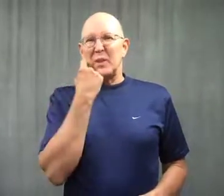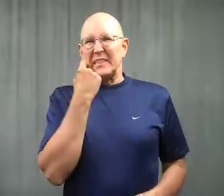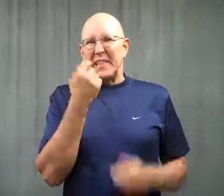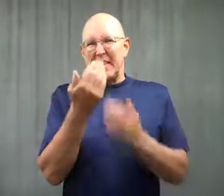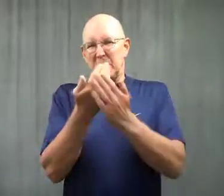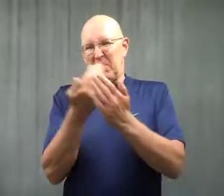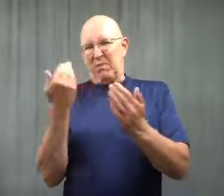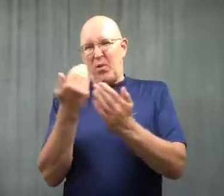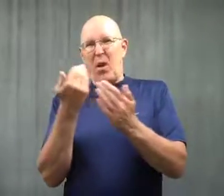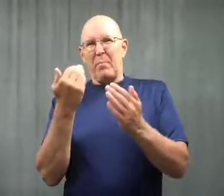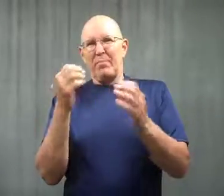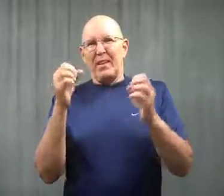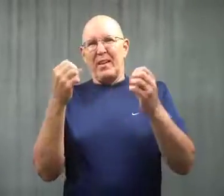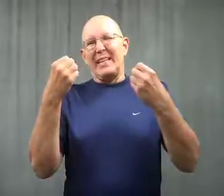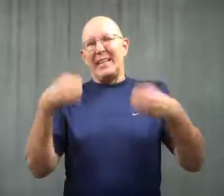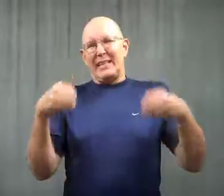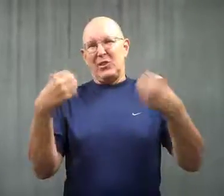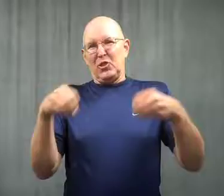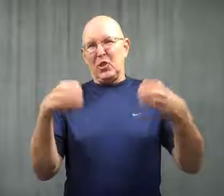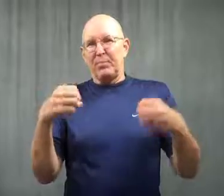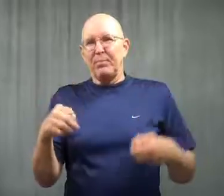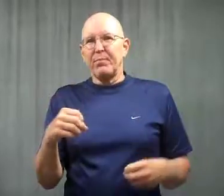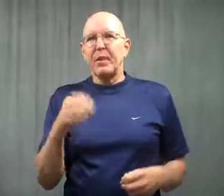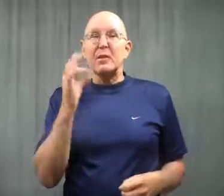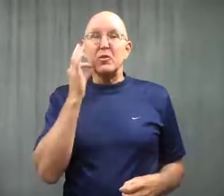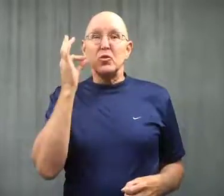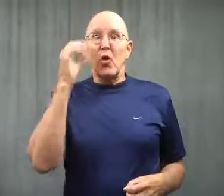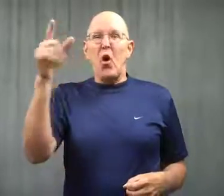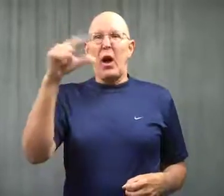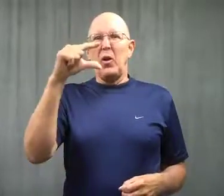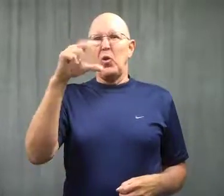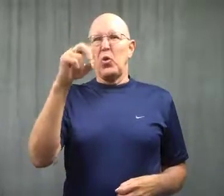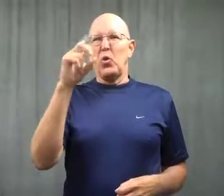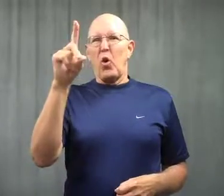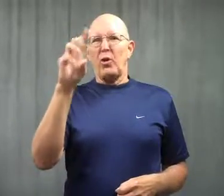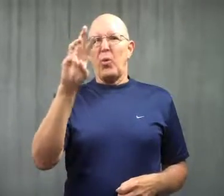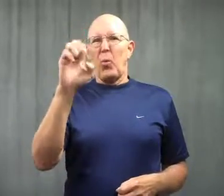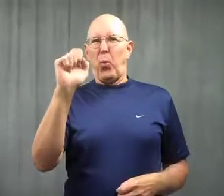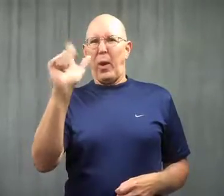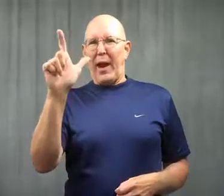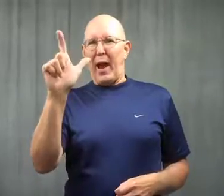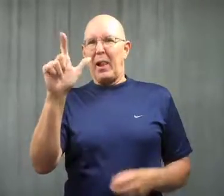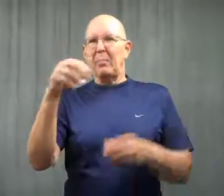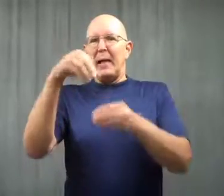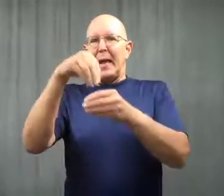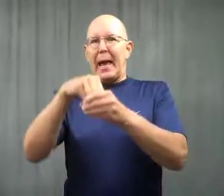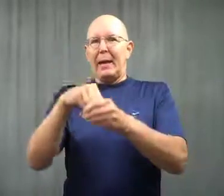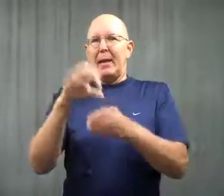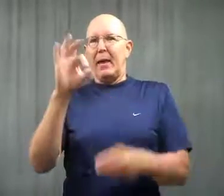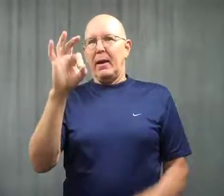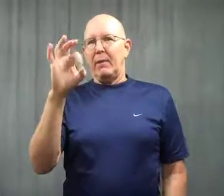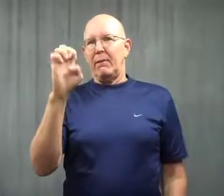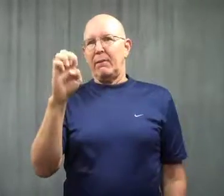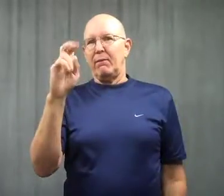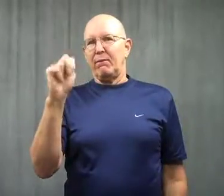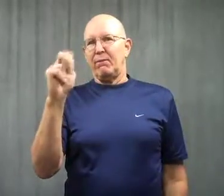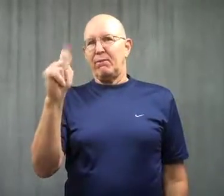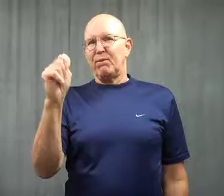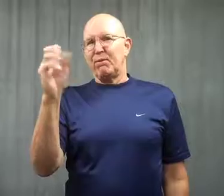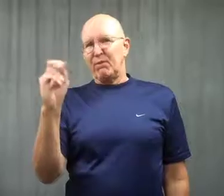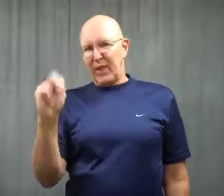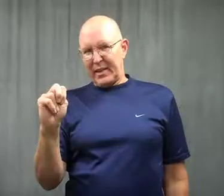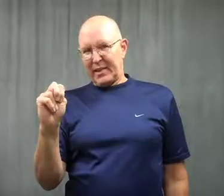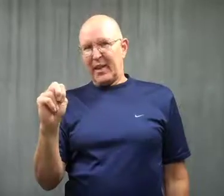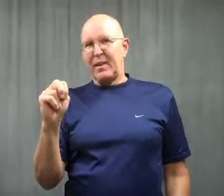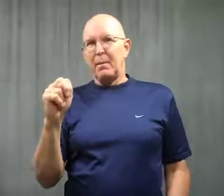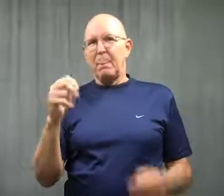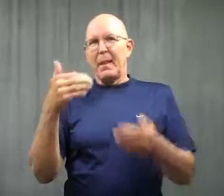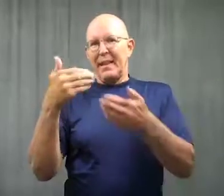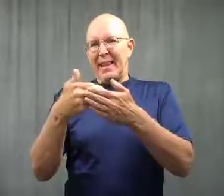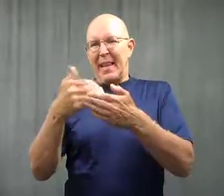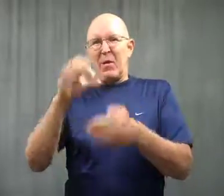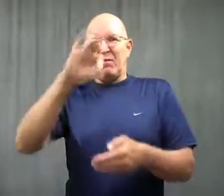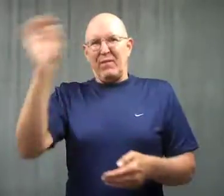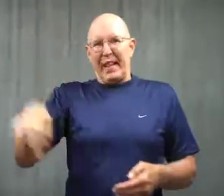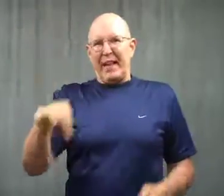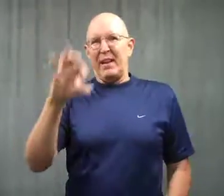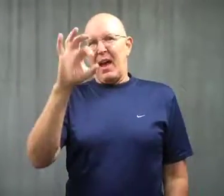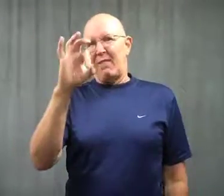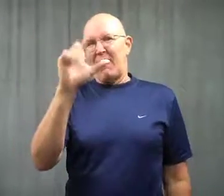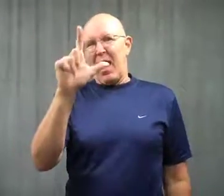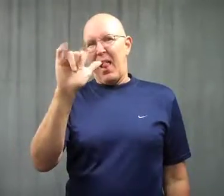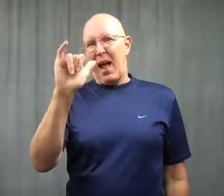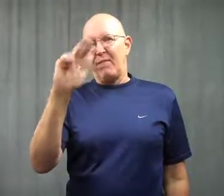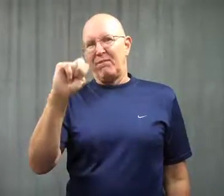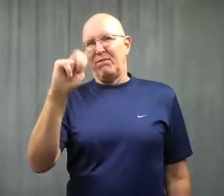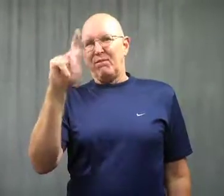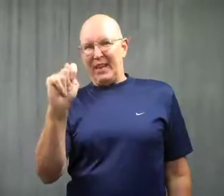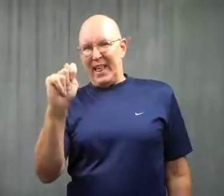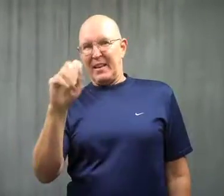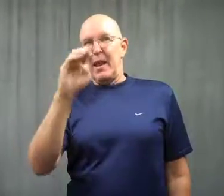Recently, just before Easter, a Goodwill store in Fenton, near Flint, Michigan